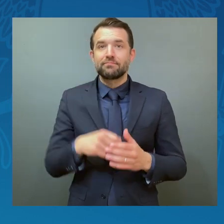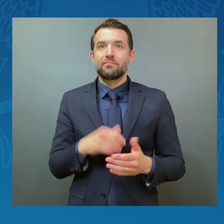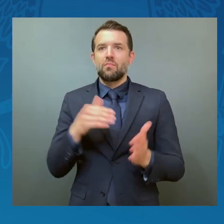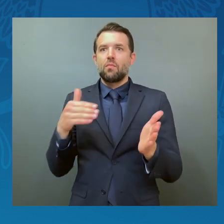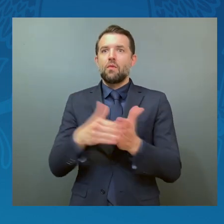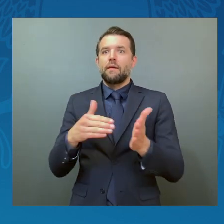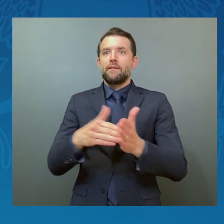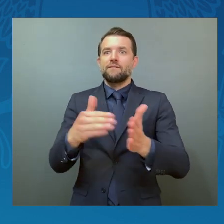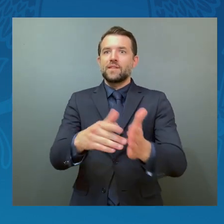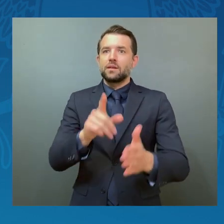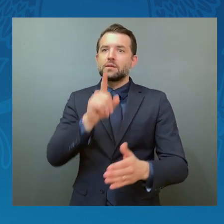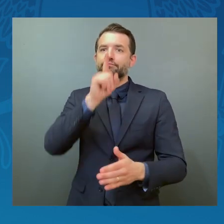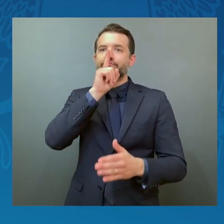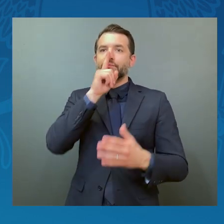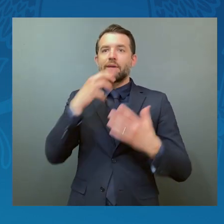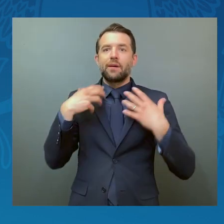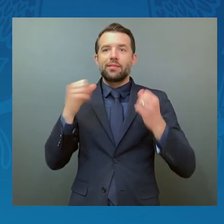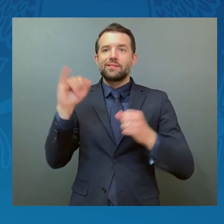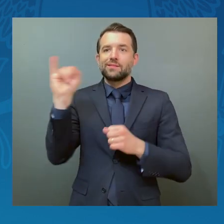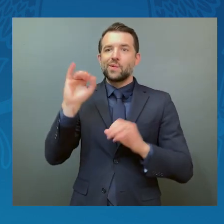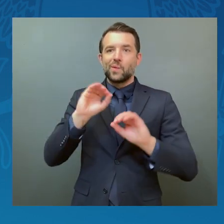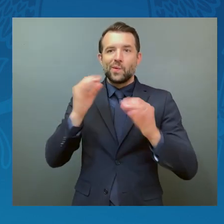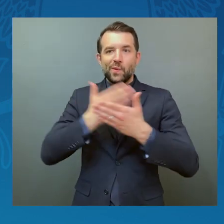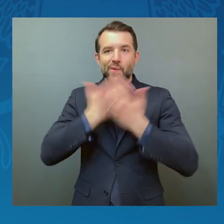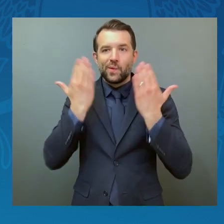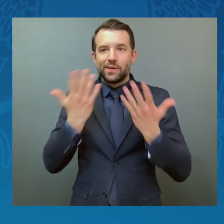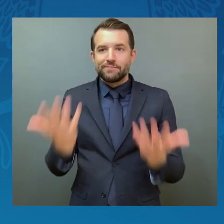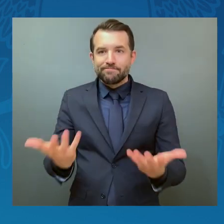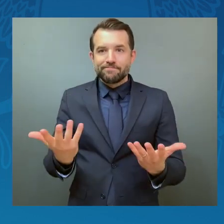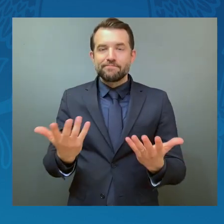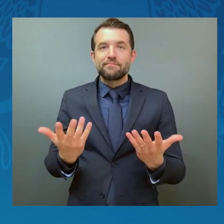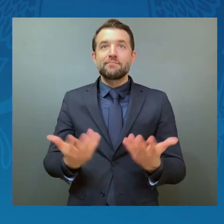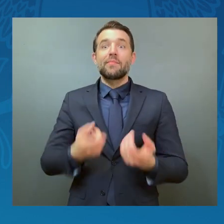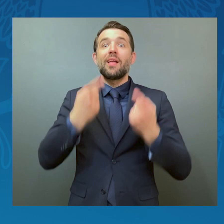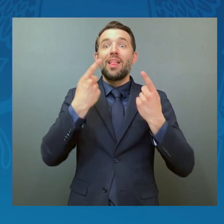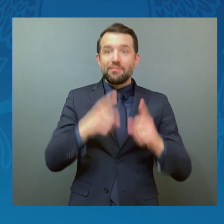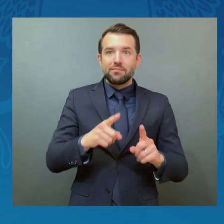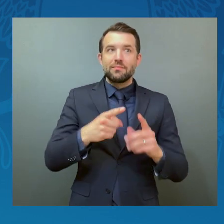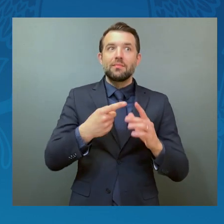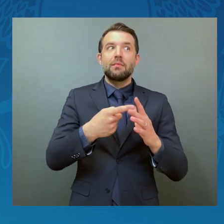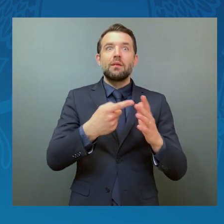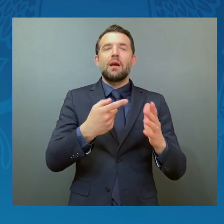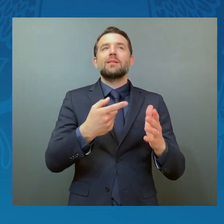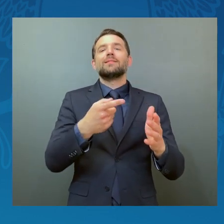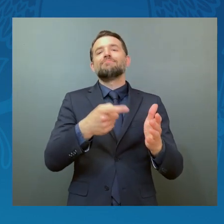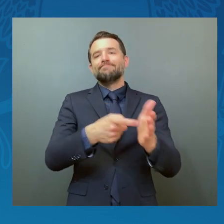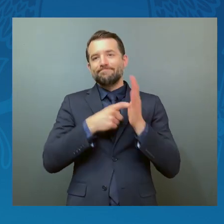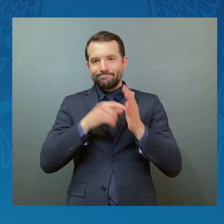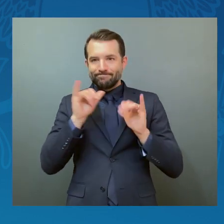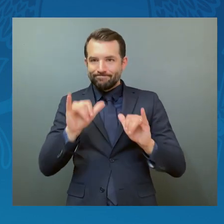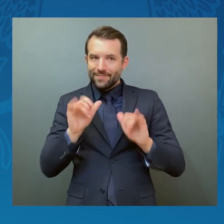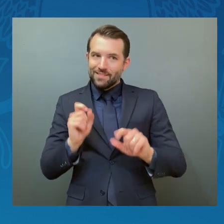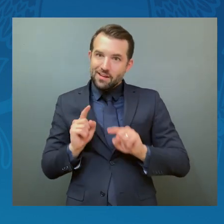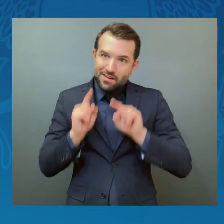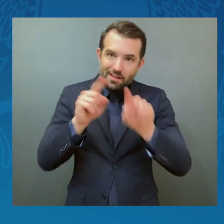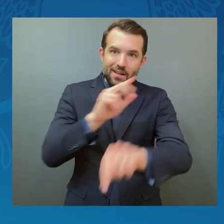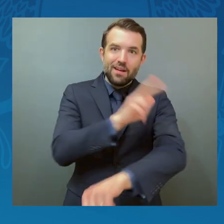This creates a different type of spiral. Early on in people's lives, compounding debt at formative working ages,